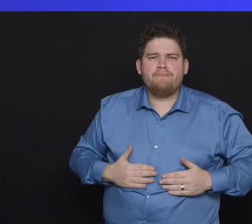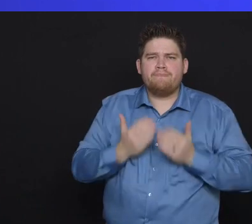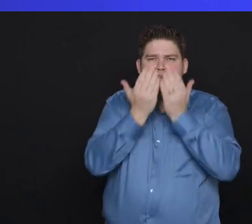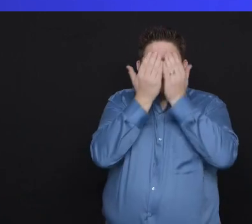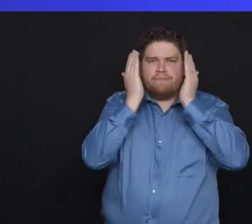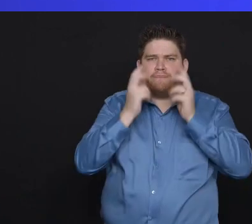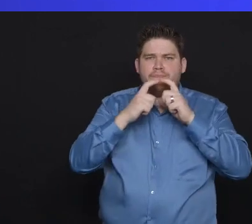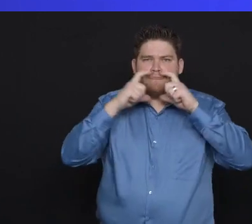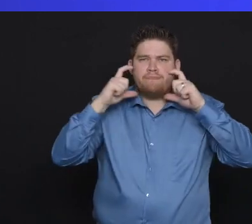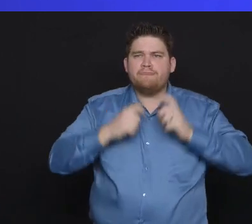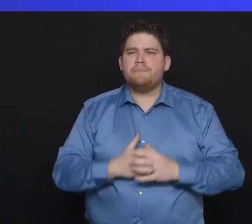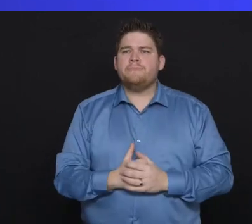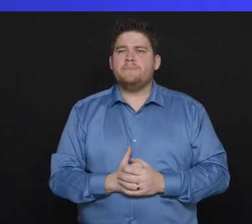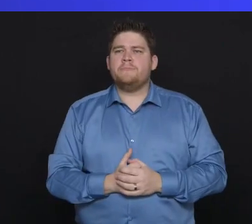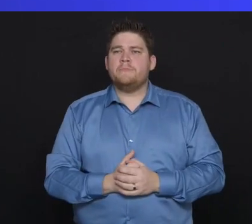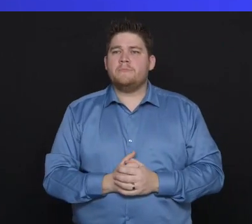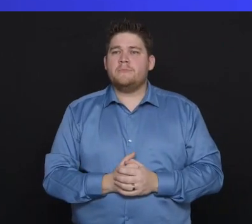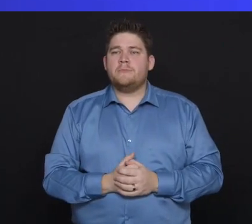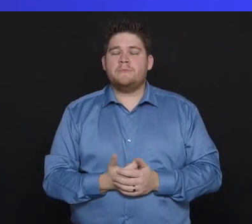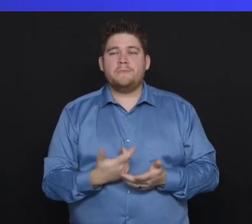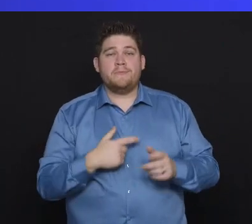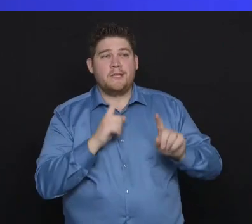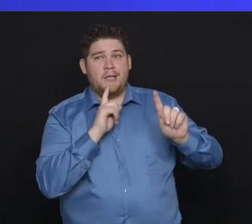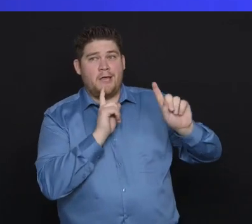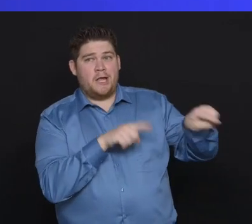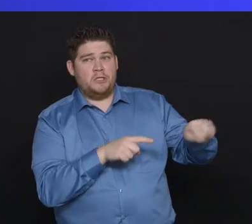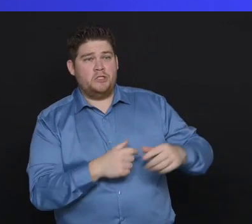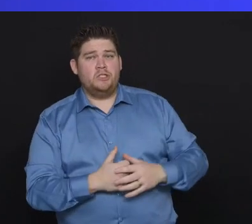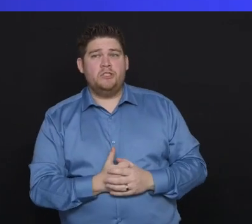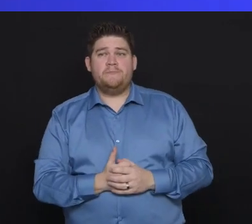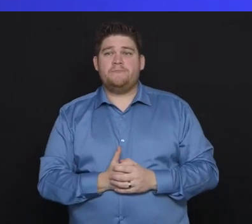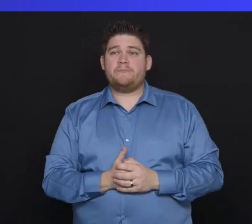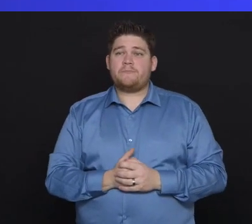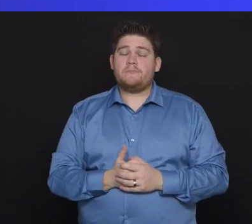I cannot say it is working yet.